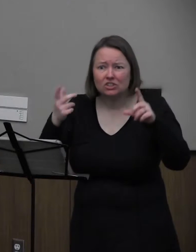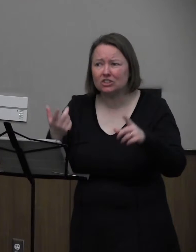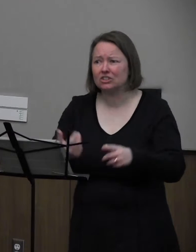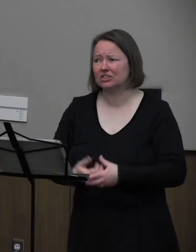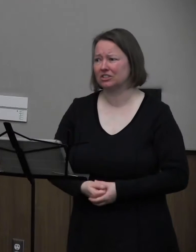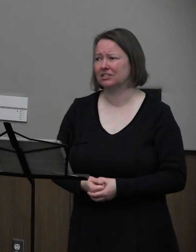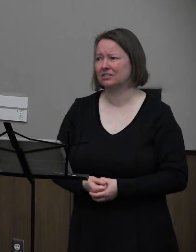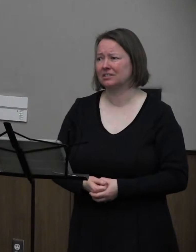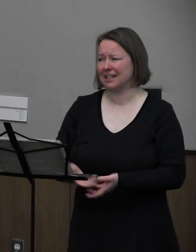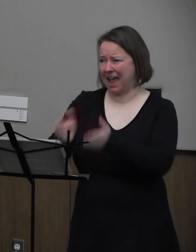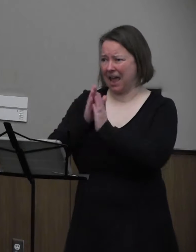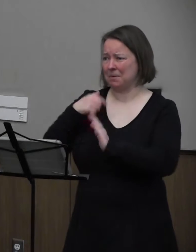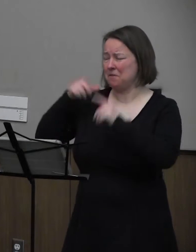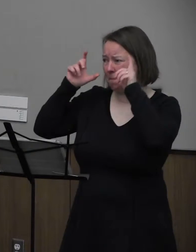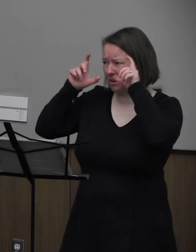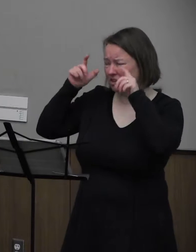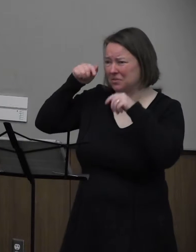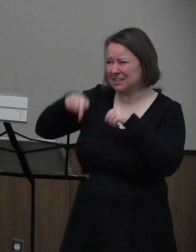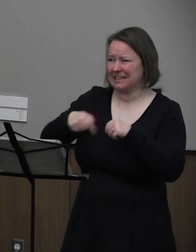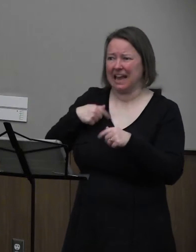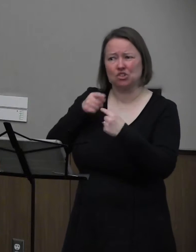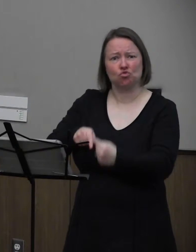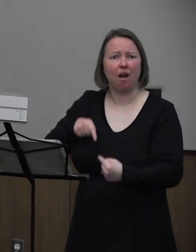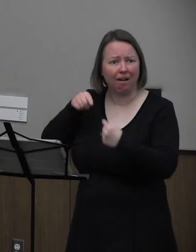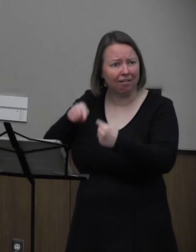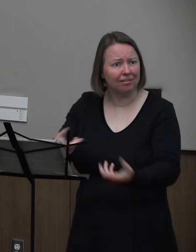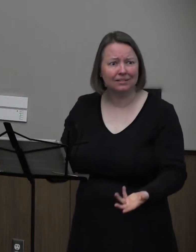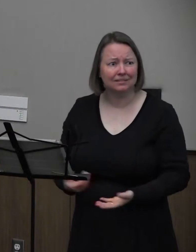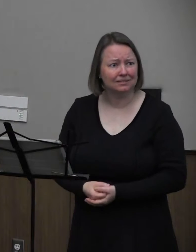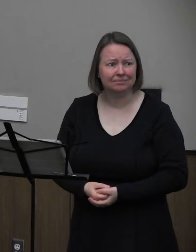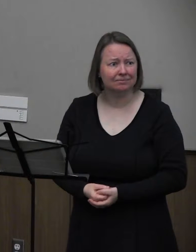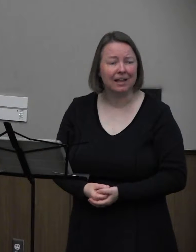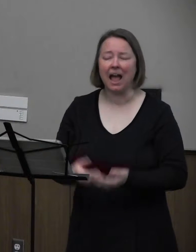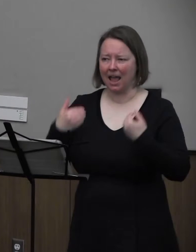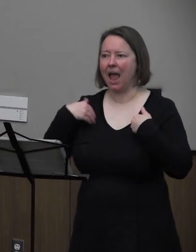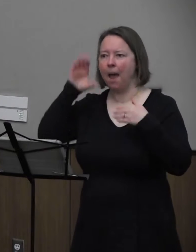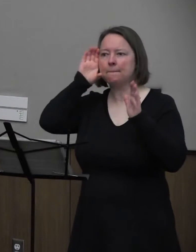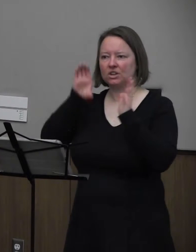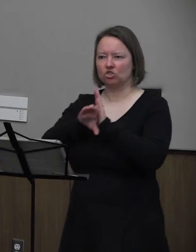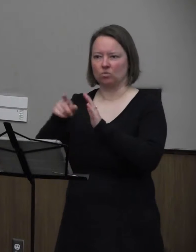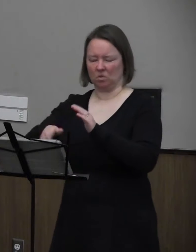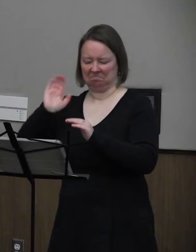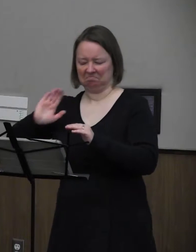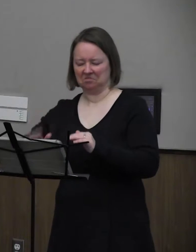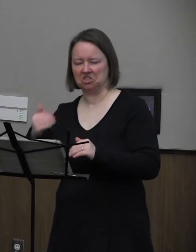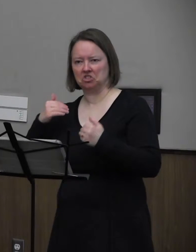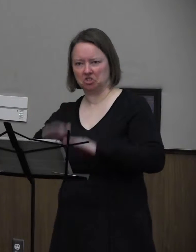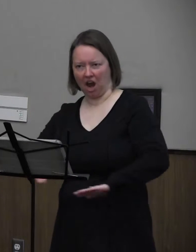They asked me for pictures for this. And I struggled. I had pictures from her childhood.